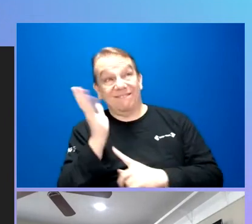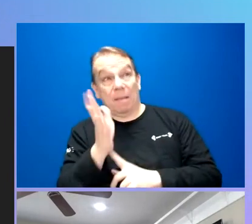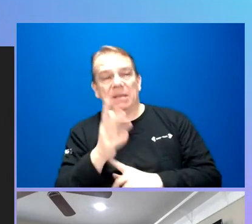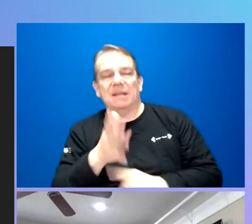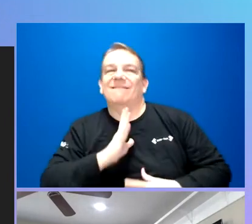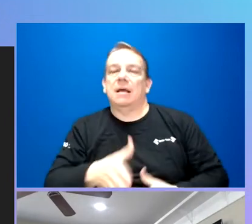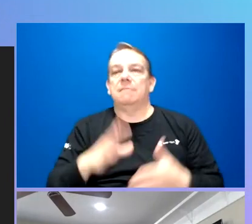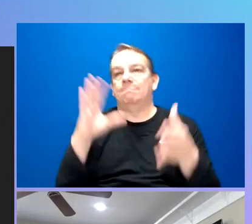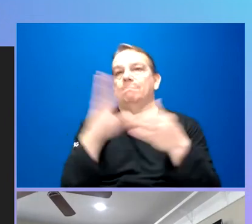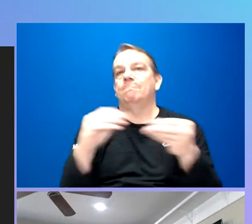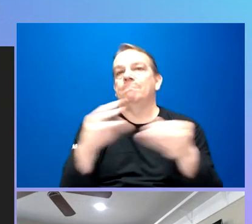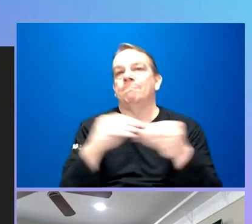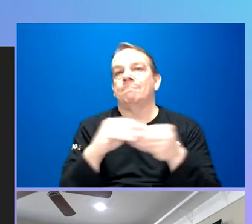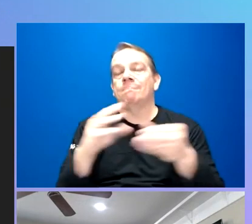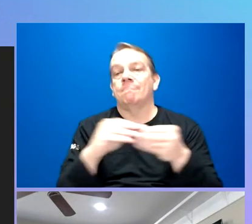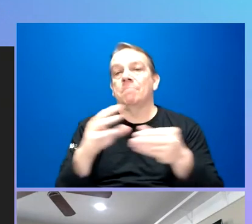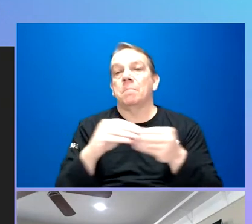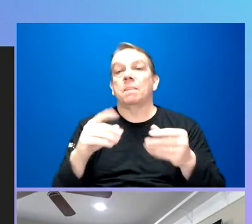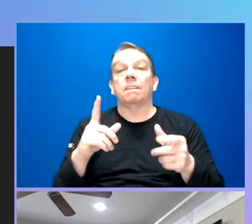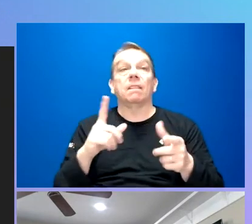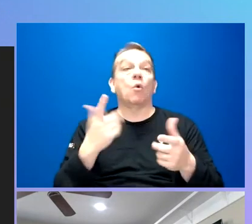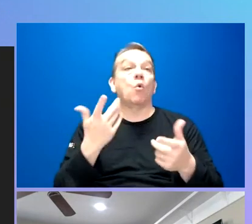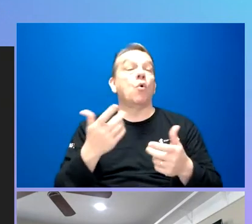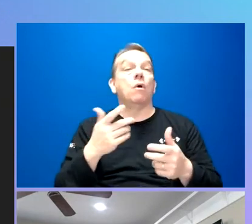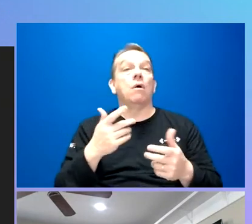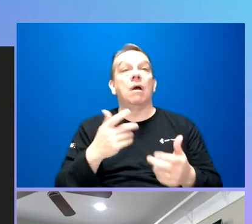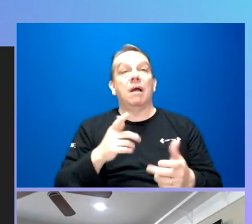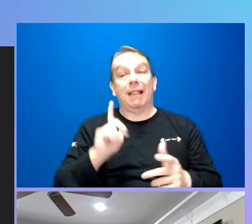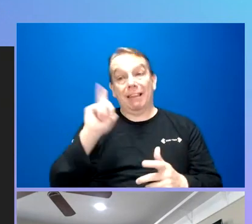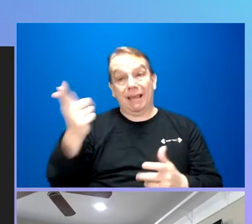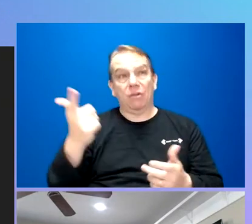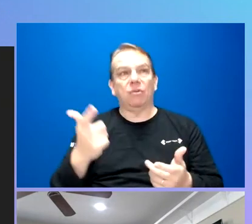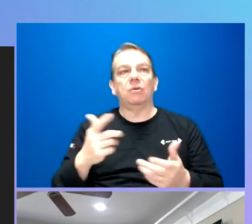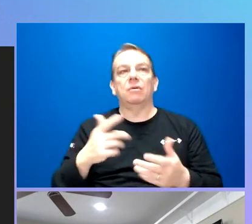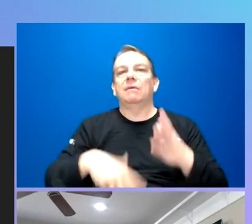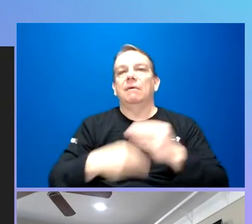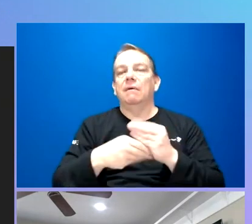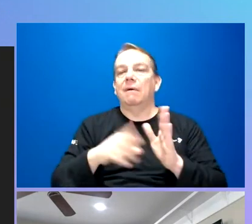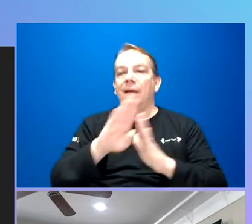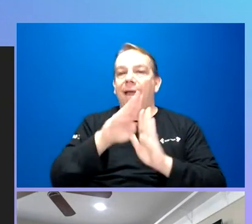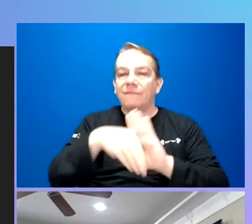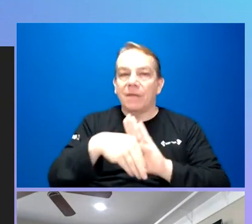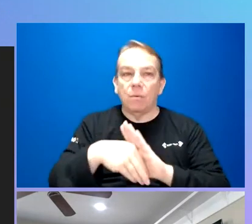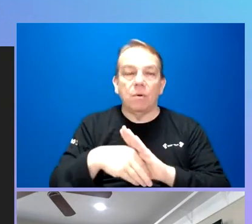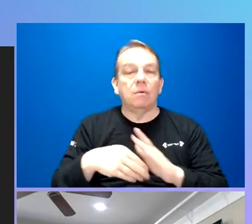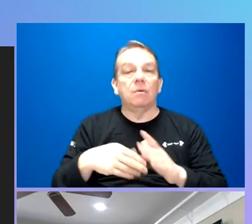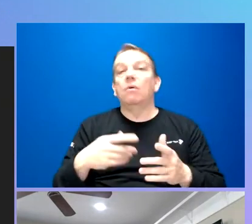the audience, get half an hour or the entire presentation. I bet you anything if you have a group of designers meeting